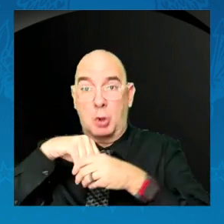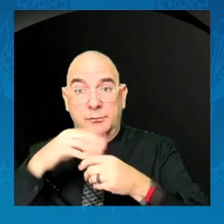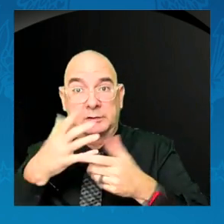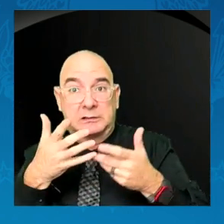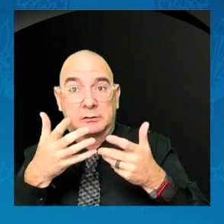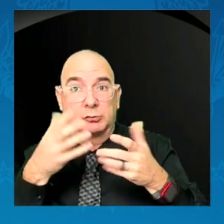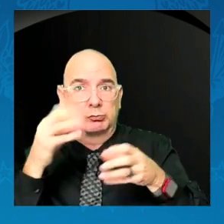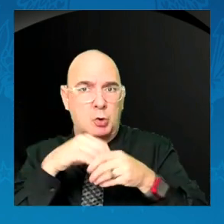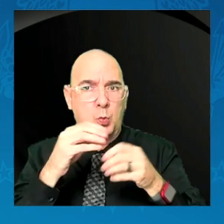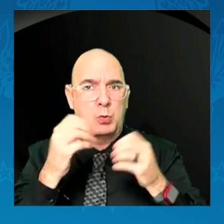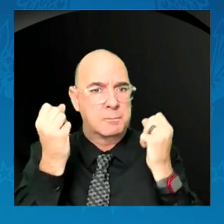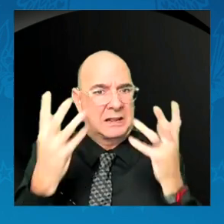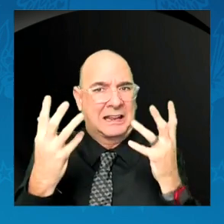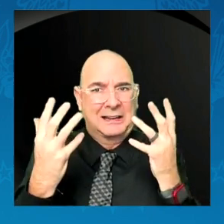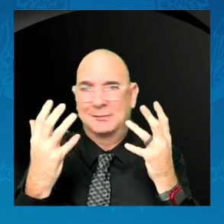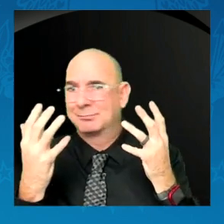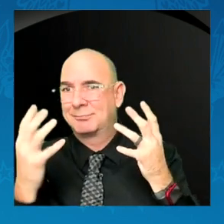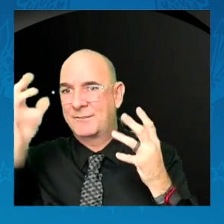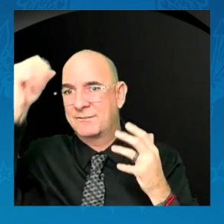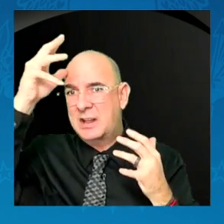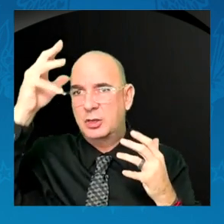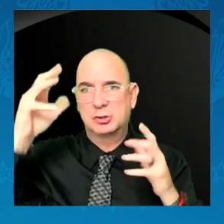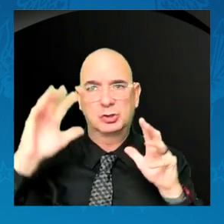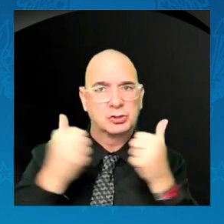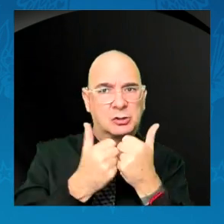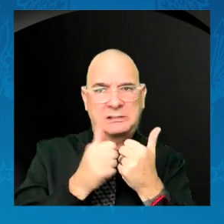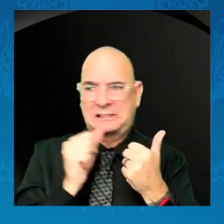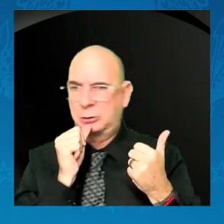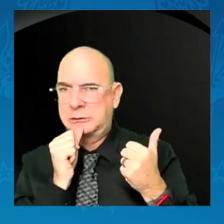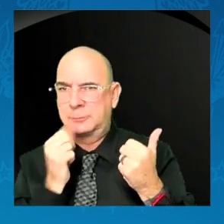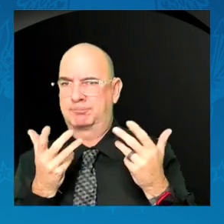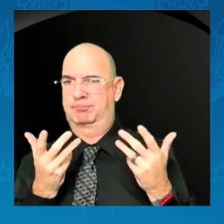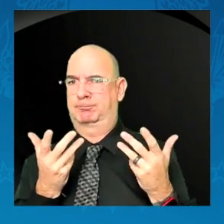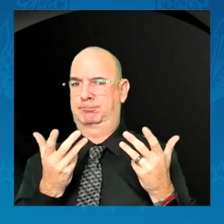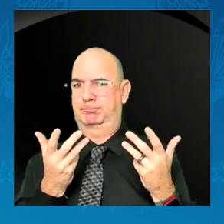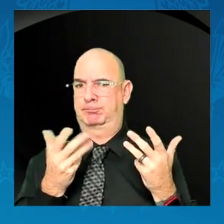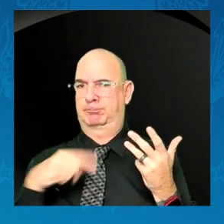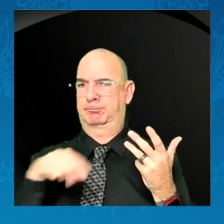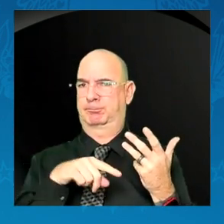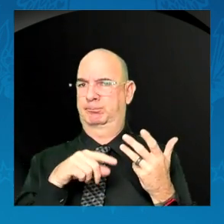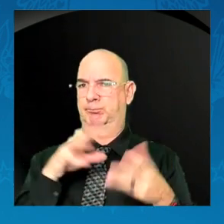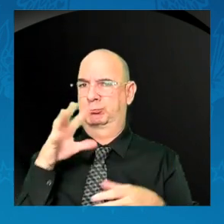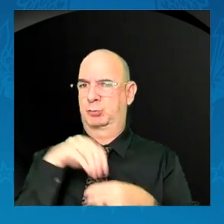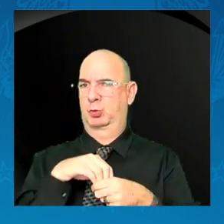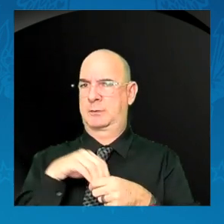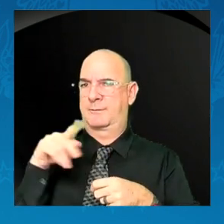and with the private sector, including industry, philanthropy and the American public. We can catalyze a paradigm shift